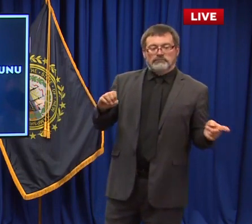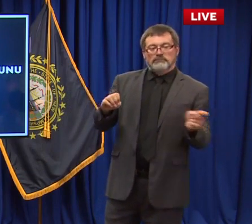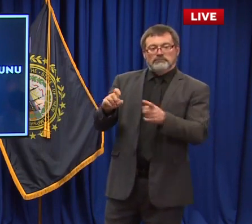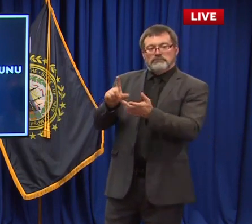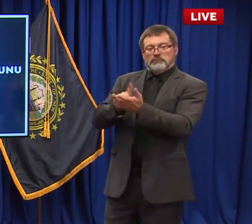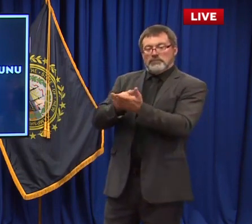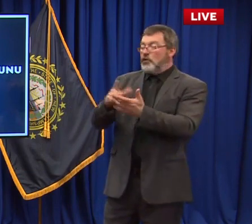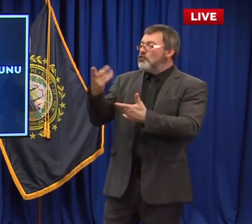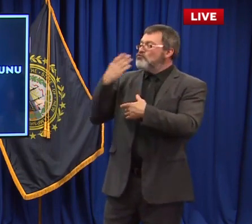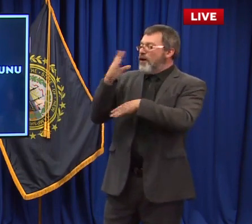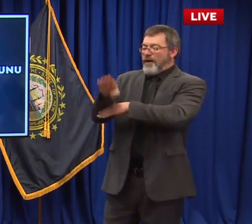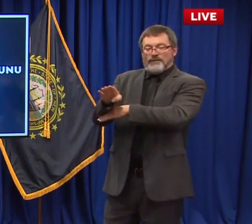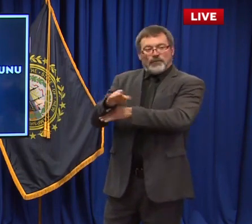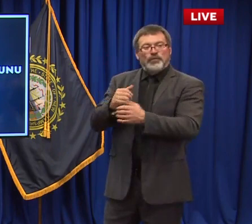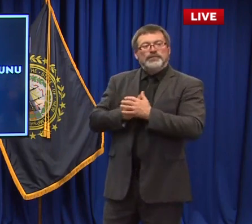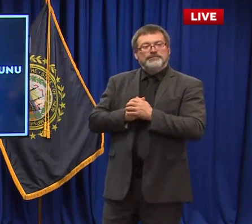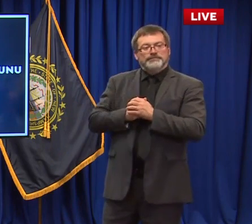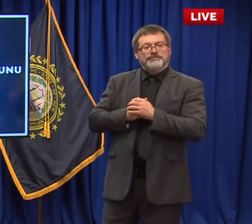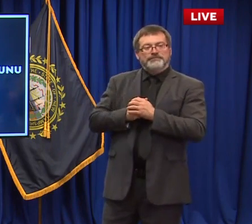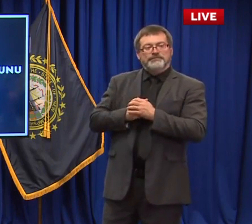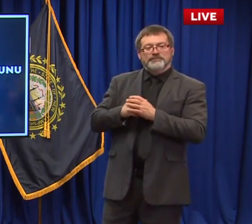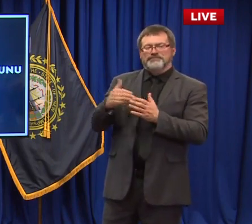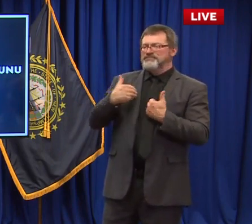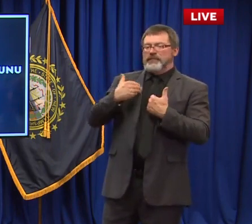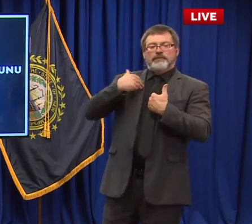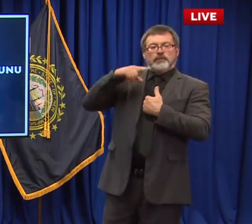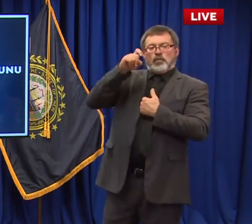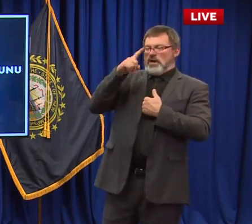NEXT QUESTION, HARRISON.